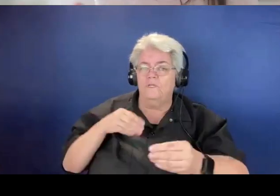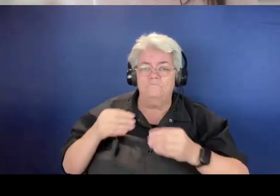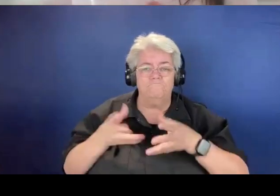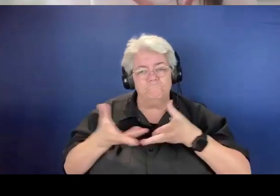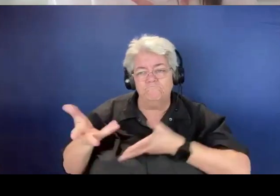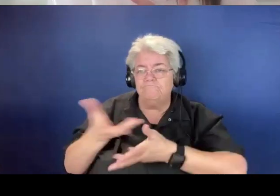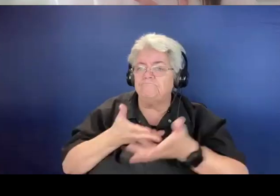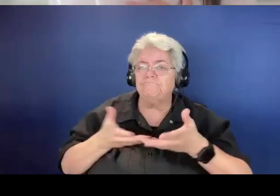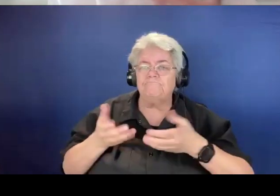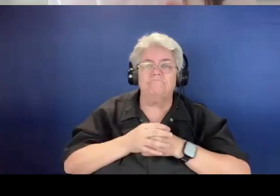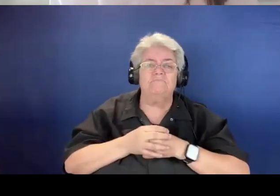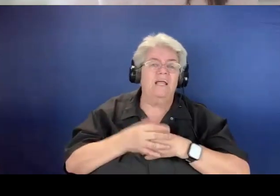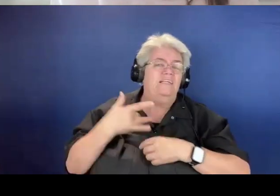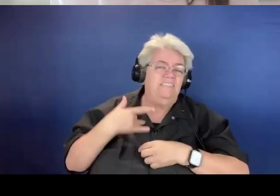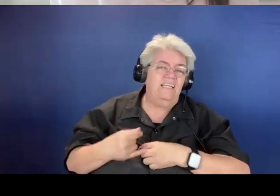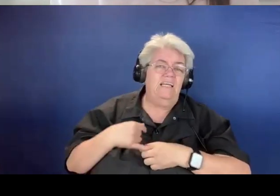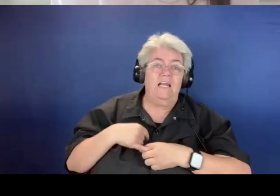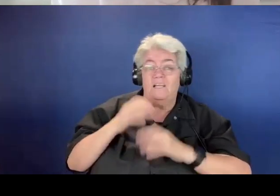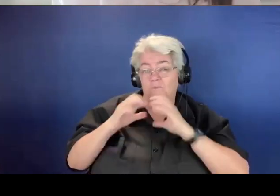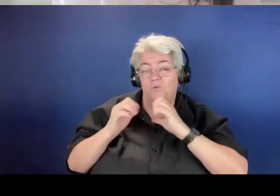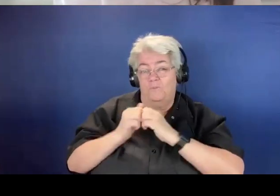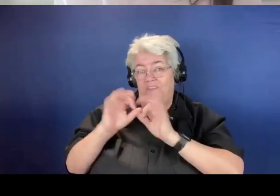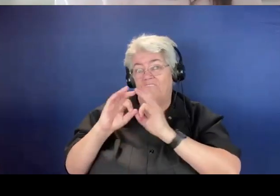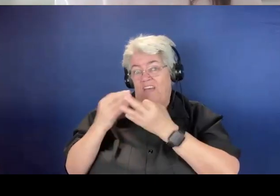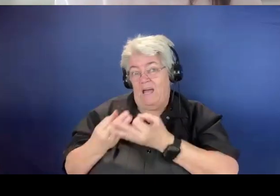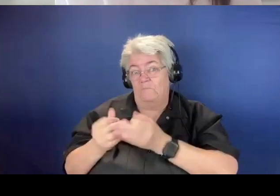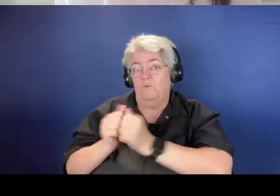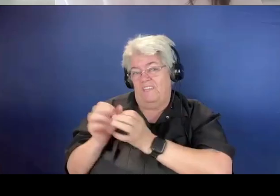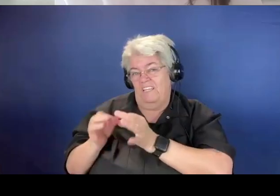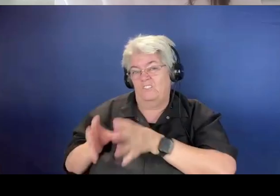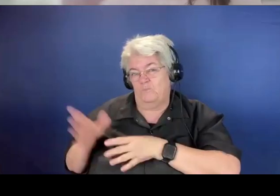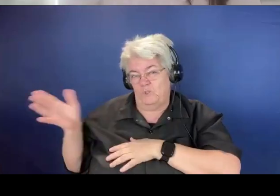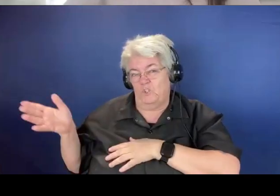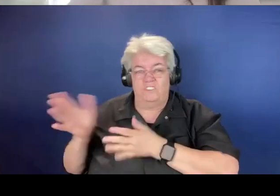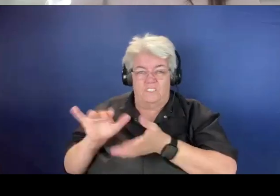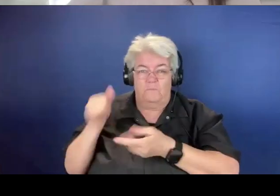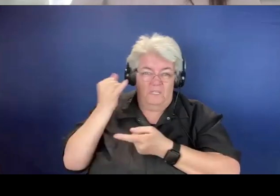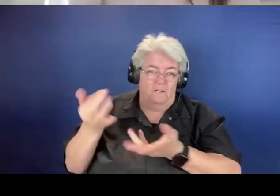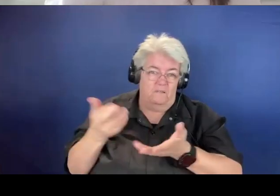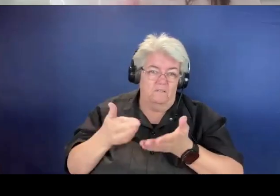And look directly at the family when you're speaking to them if you're using an interpreter.